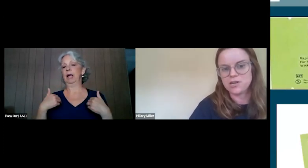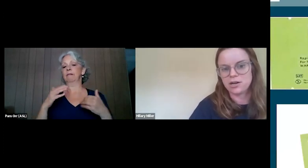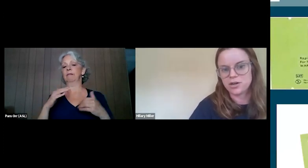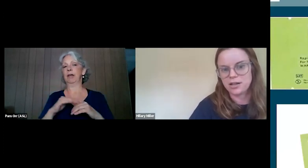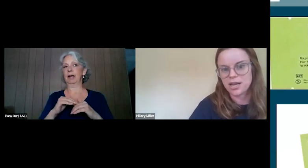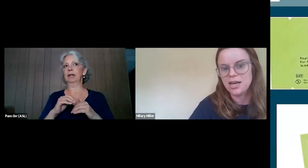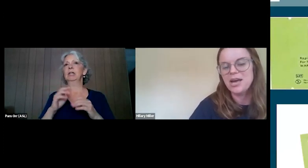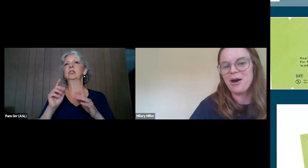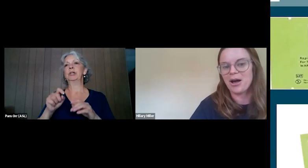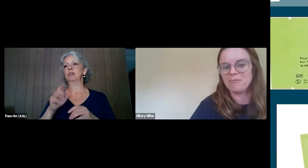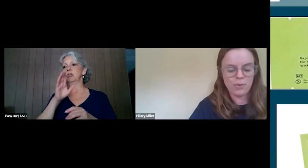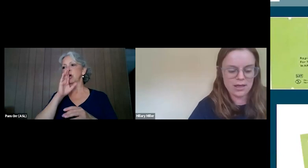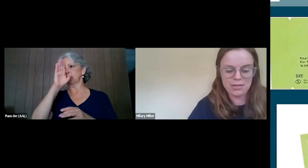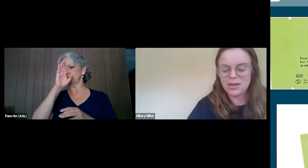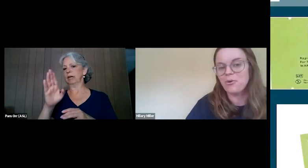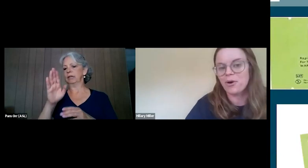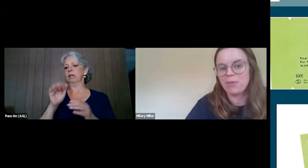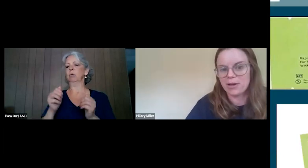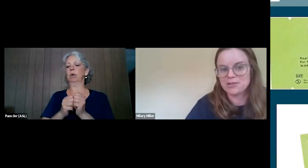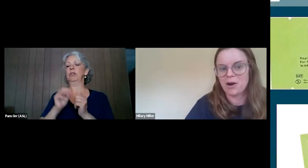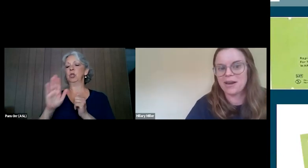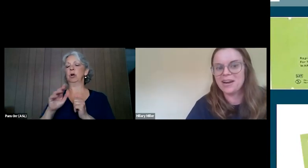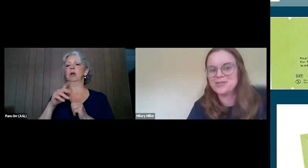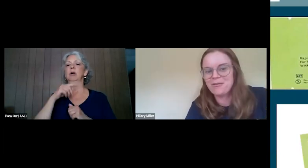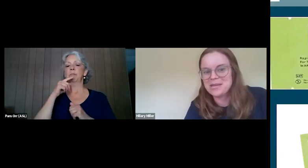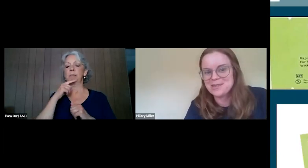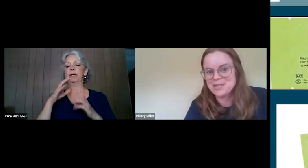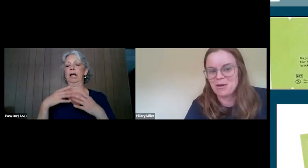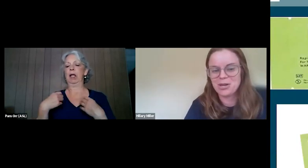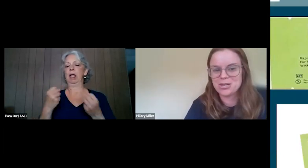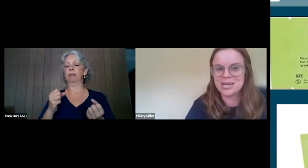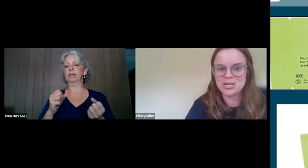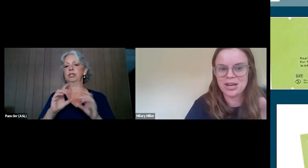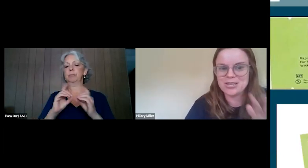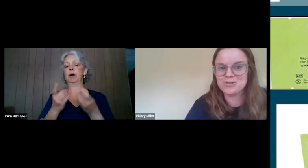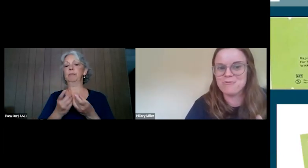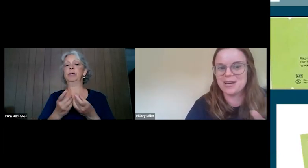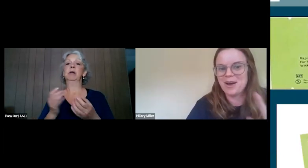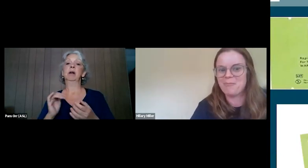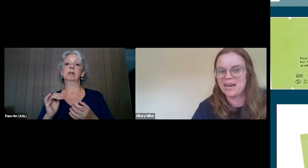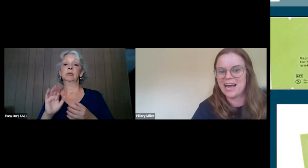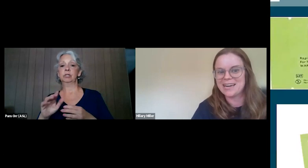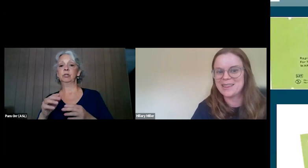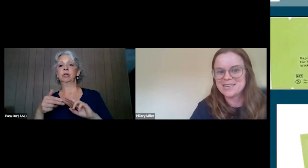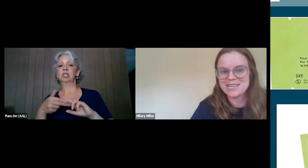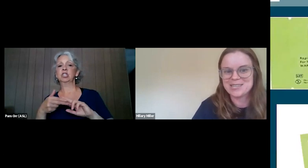that you talk directly with your public health department and also I realize this might be your slide, Shawn, so do you wanna hop in and add anything to this?